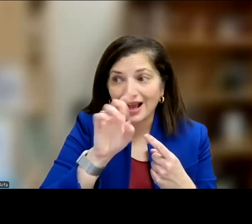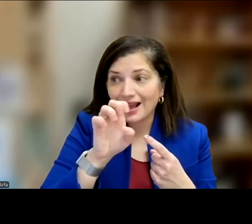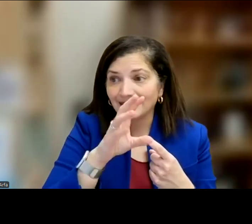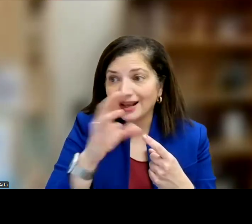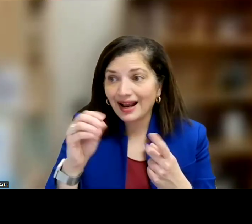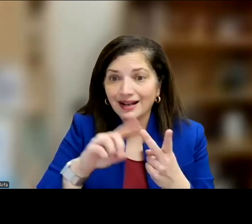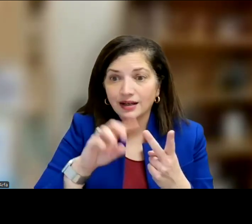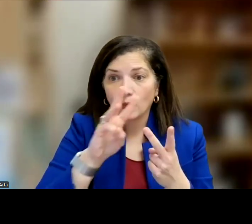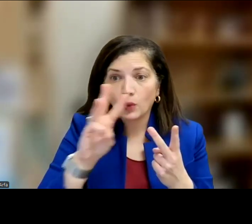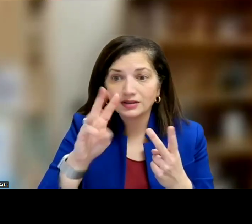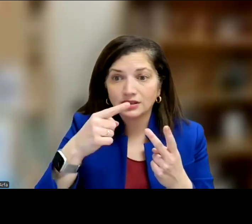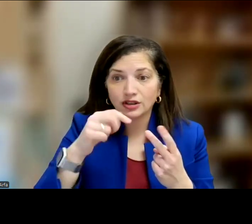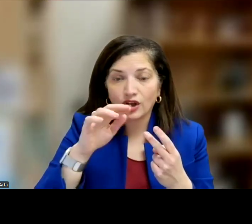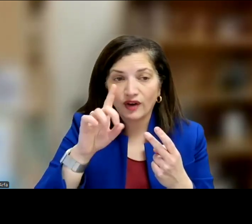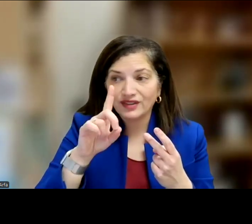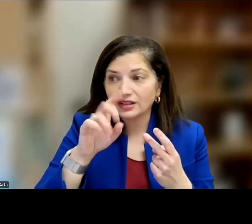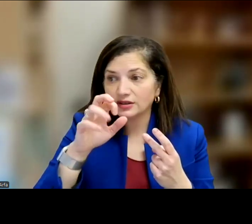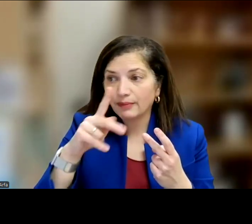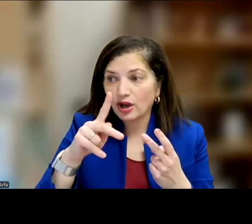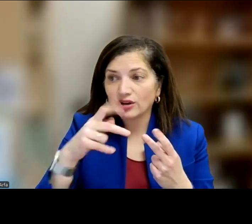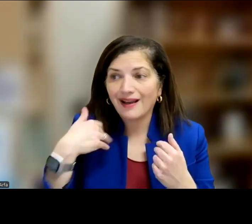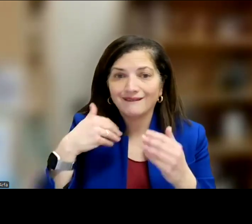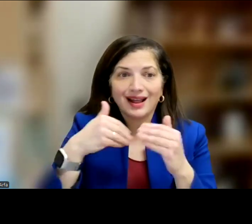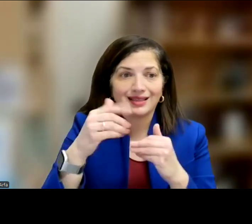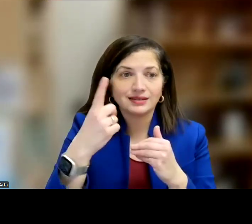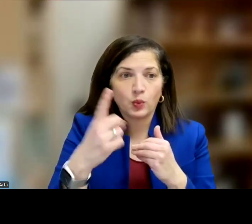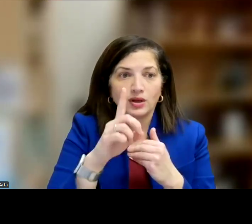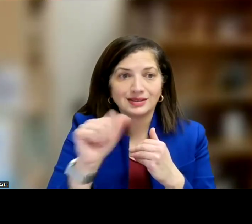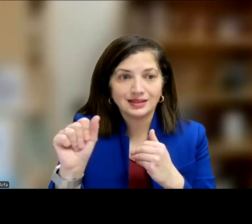13:06:01 Burnside, and 13:06:07 West Garfield Park,